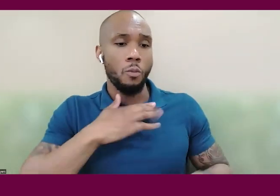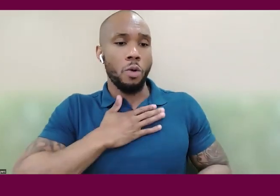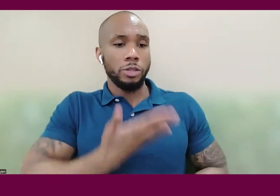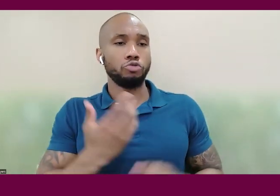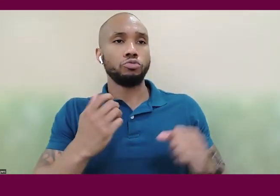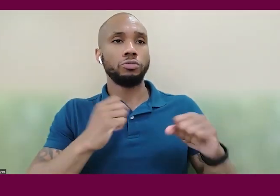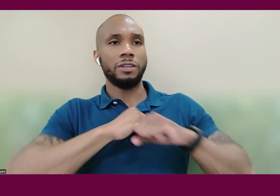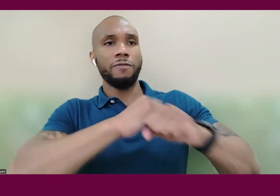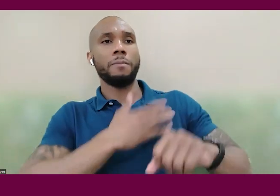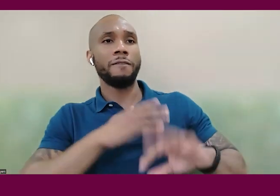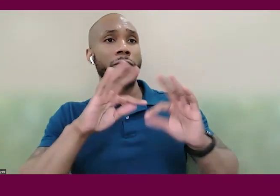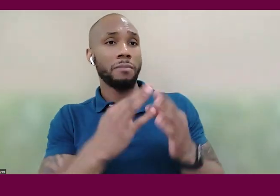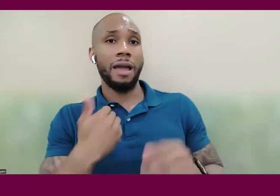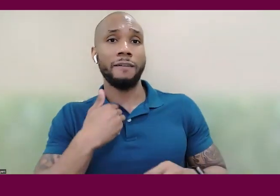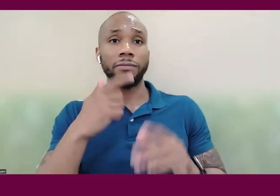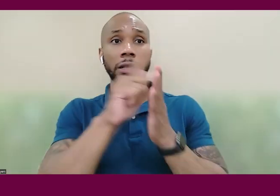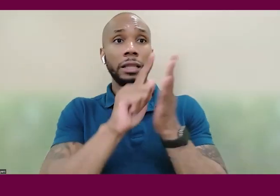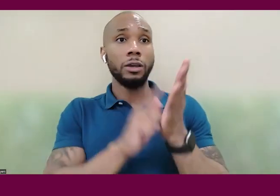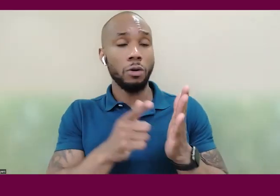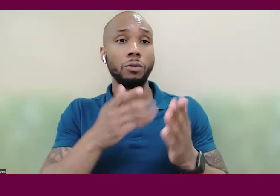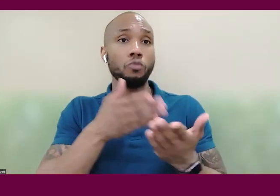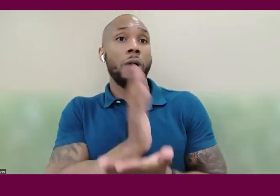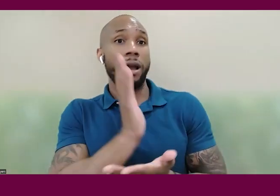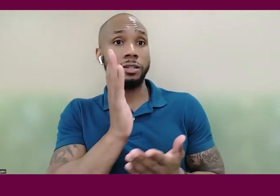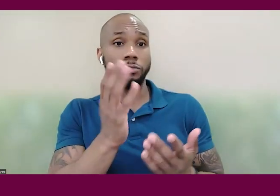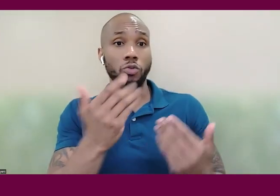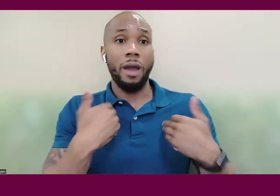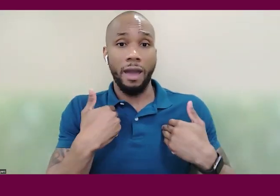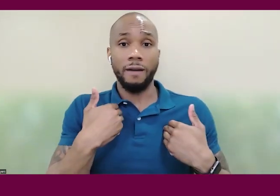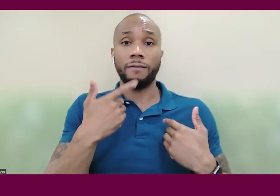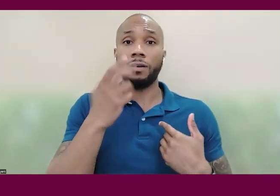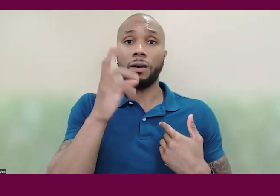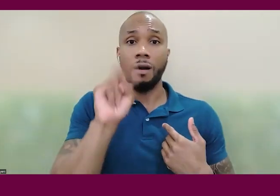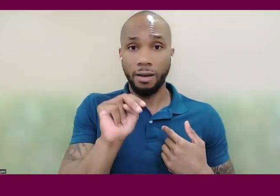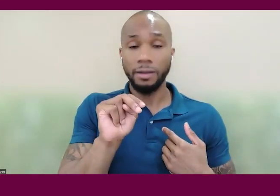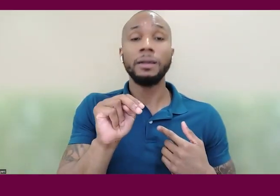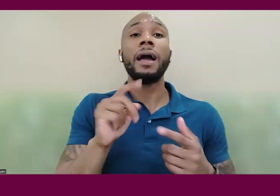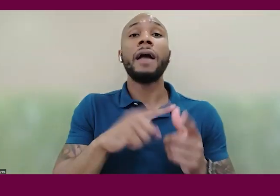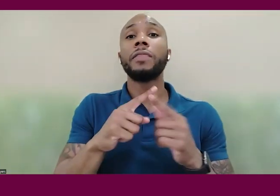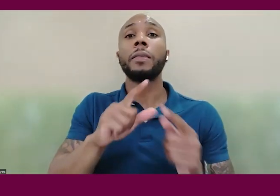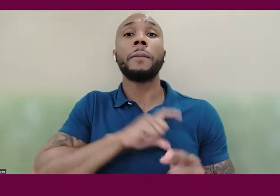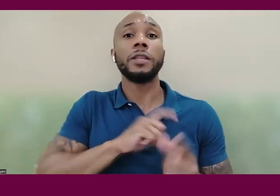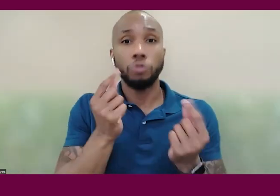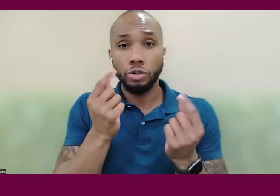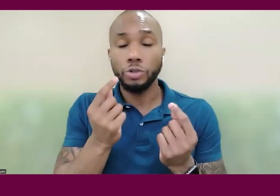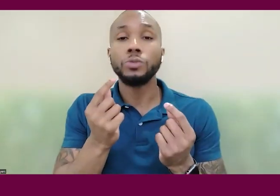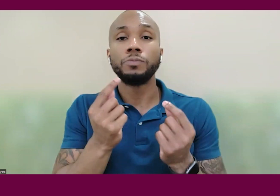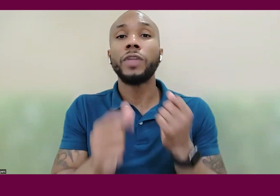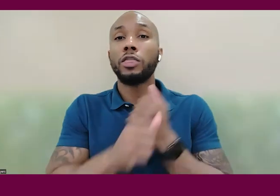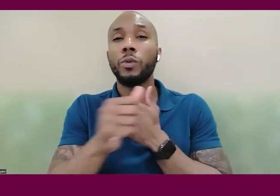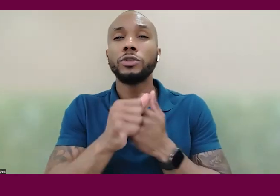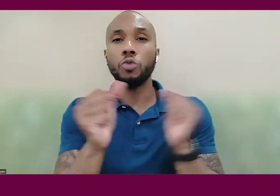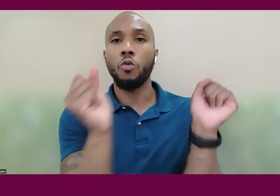I have what I have the legal right to have," speaking of a gun. They threatened to arrest her father right there.